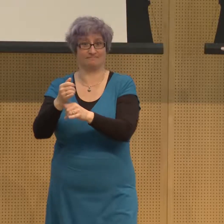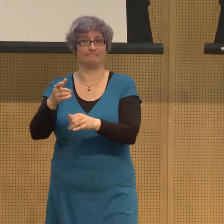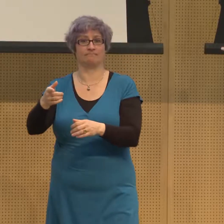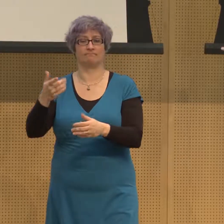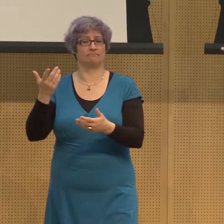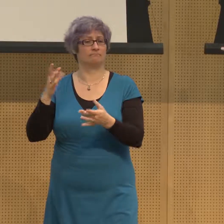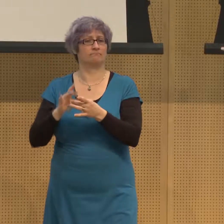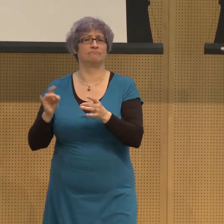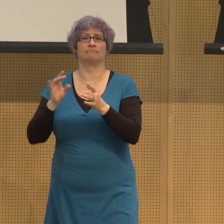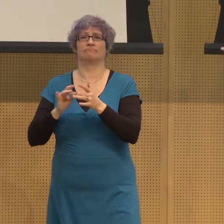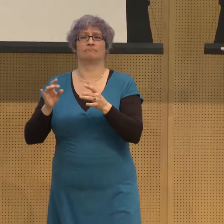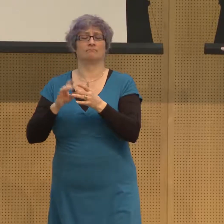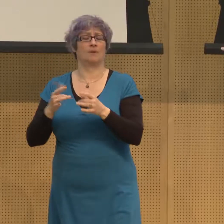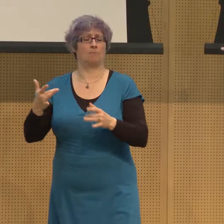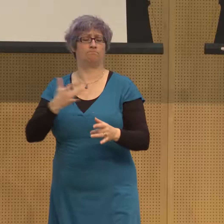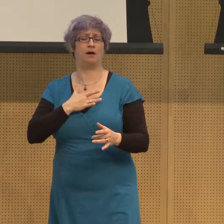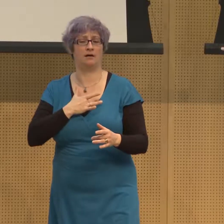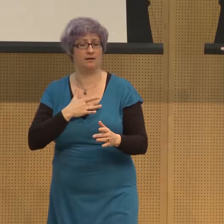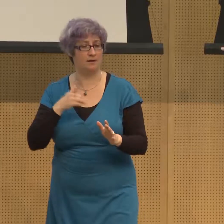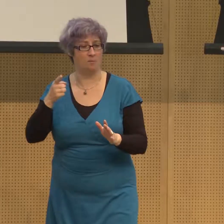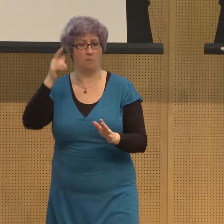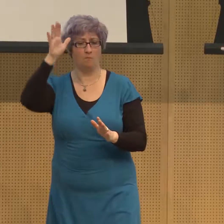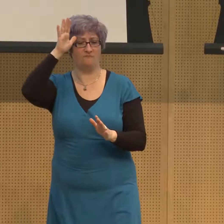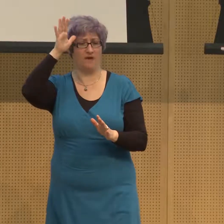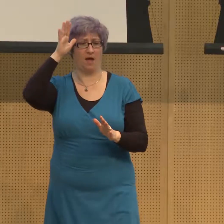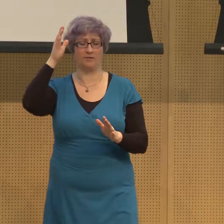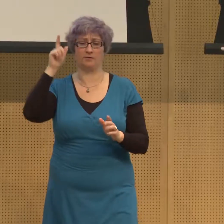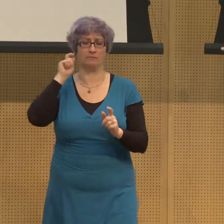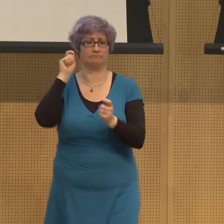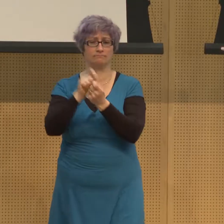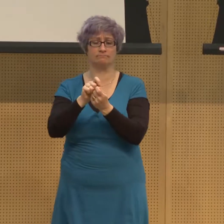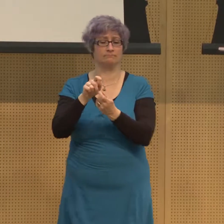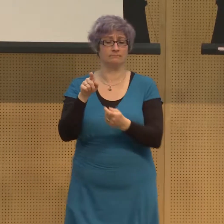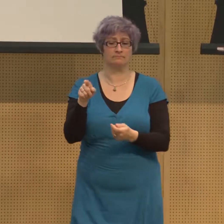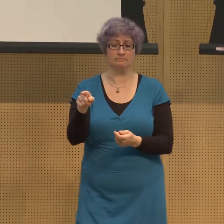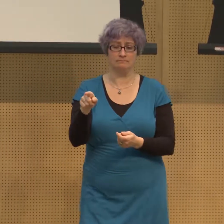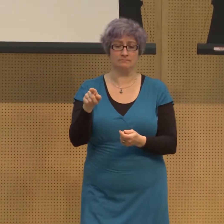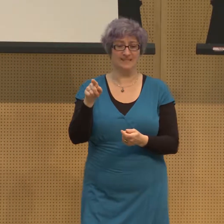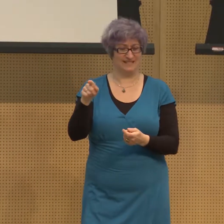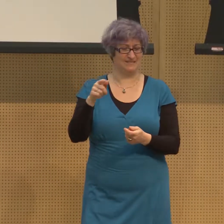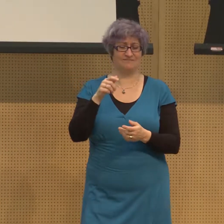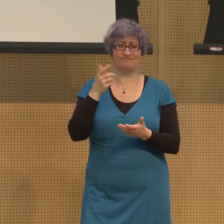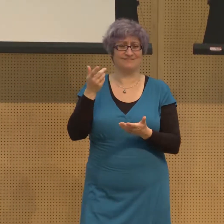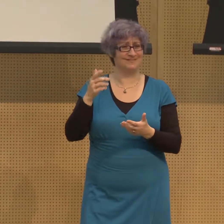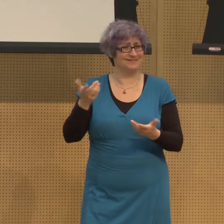We would film students and their parents, uh, in their school environment.